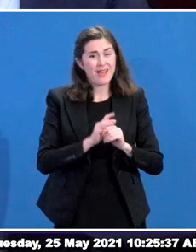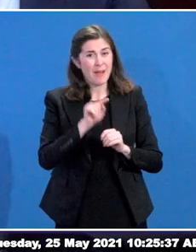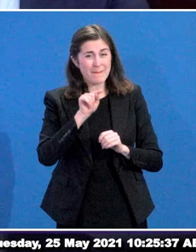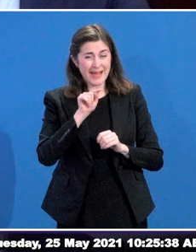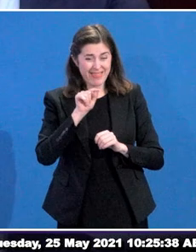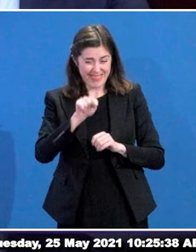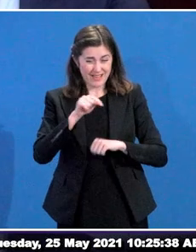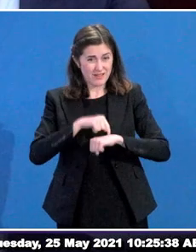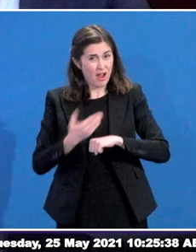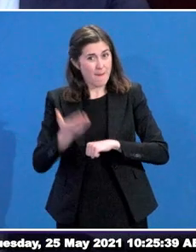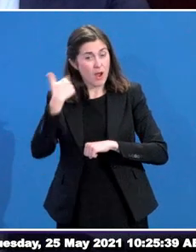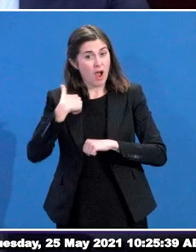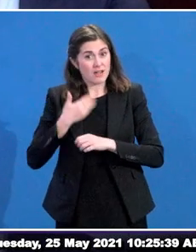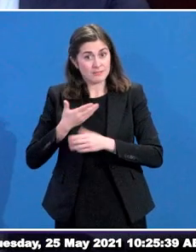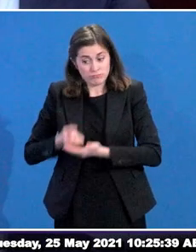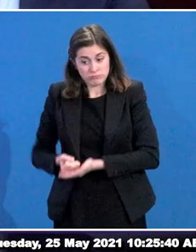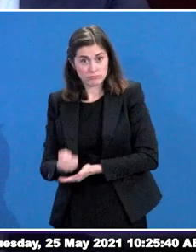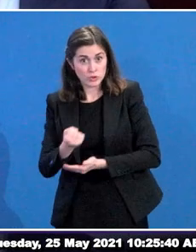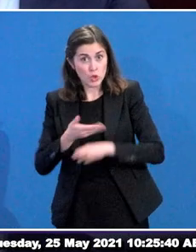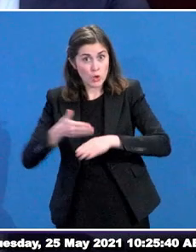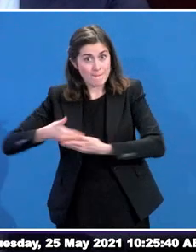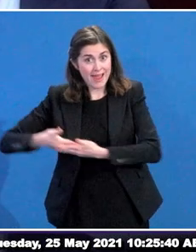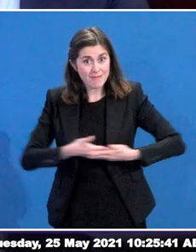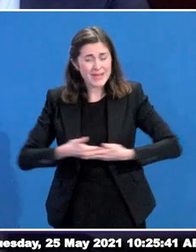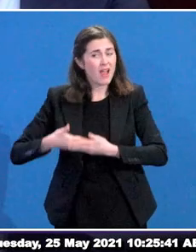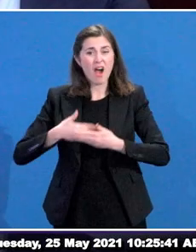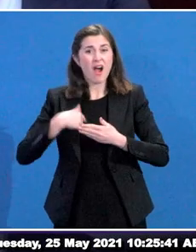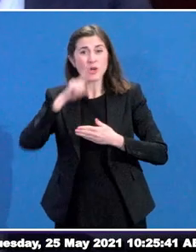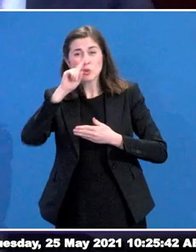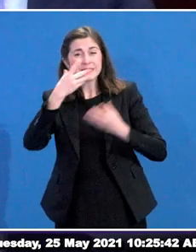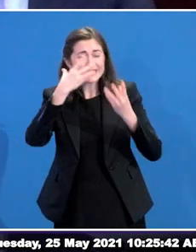I had a newborn at home. I also was, it was impacting my work.